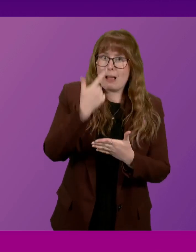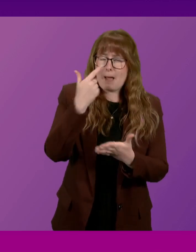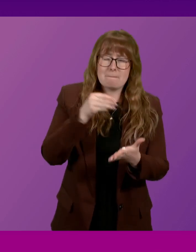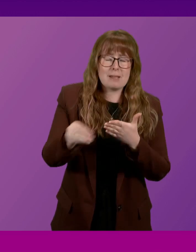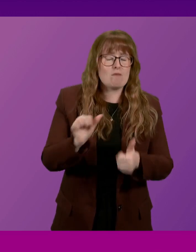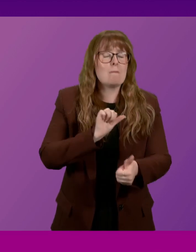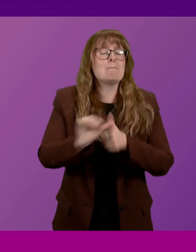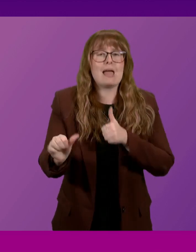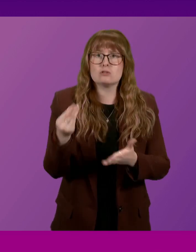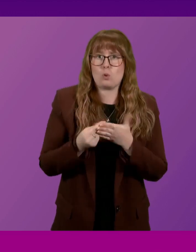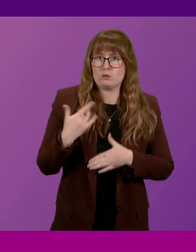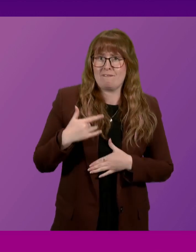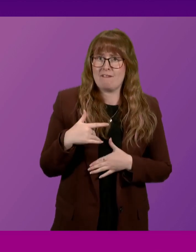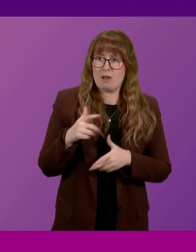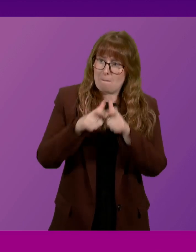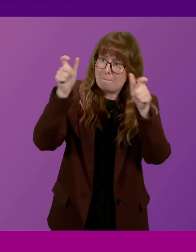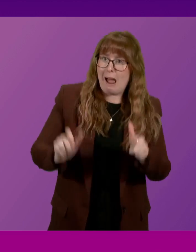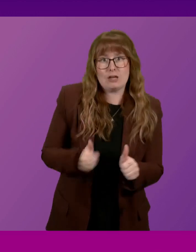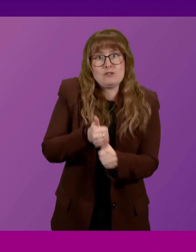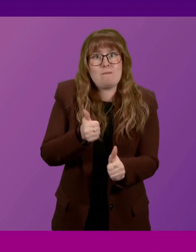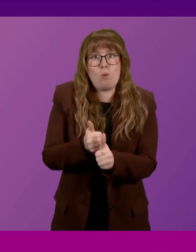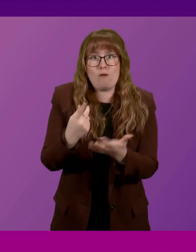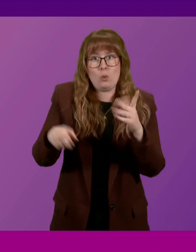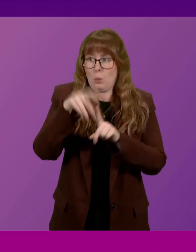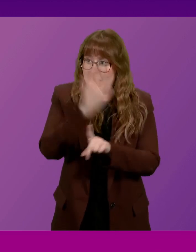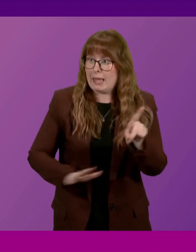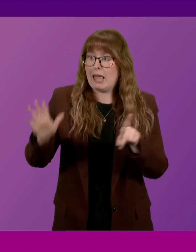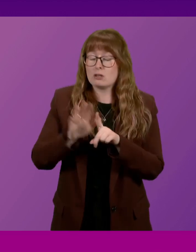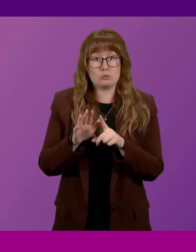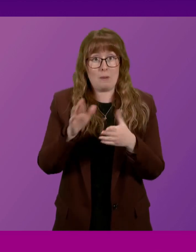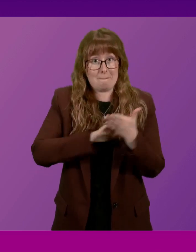of living package of support in the United Kingdom, which includes free prescriptions,